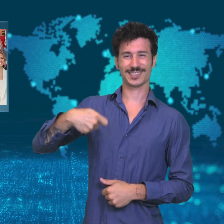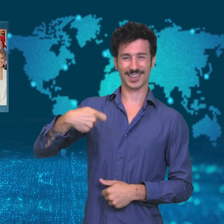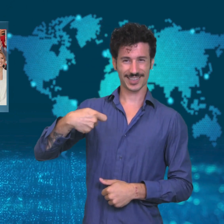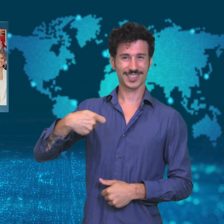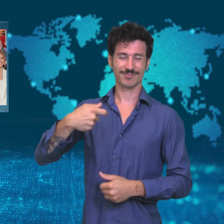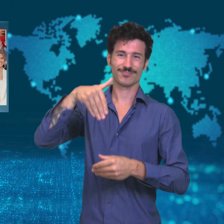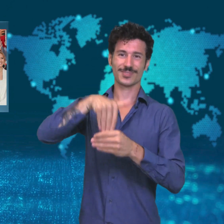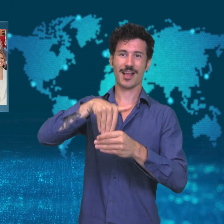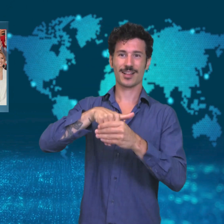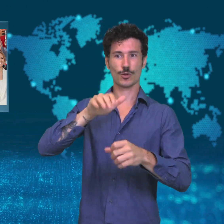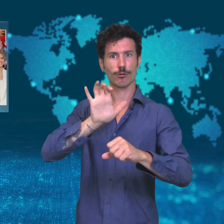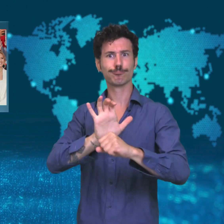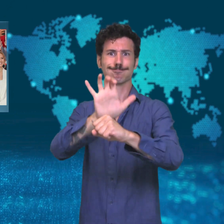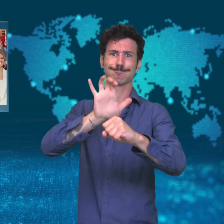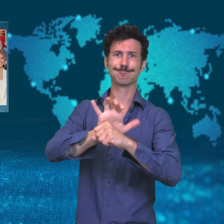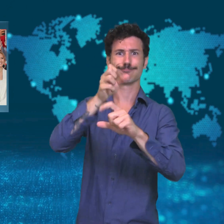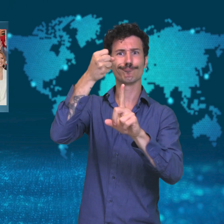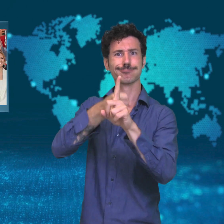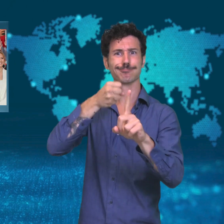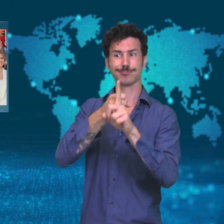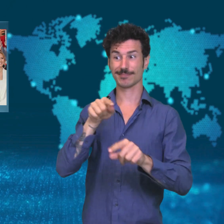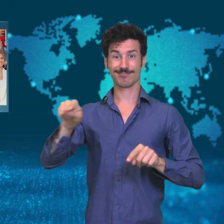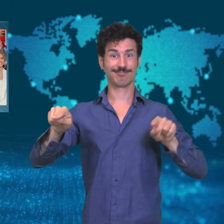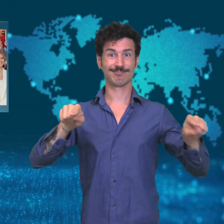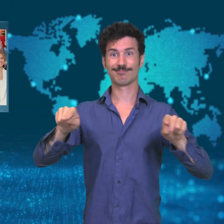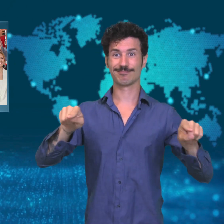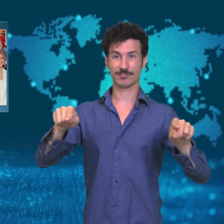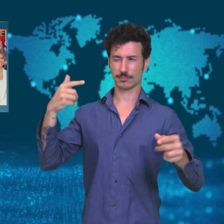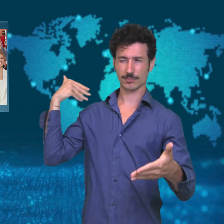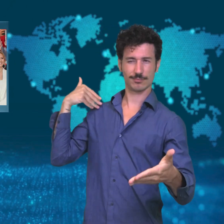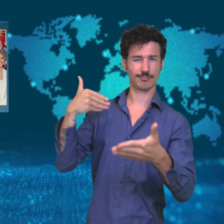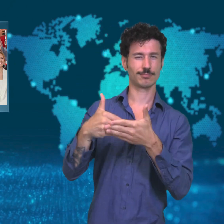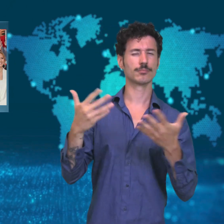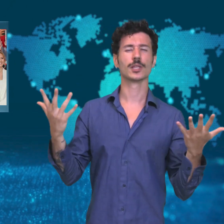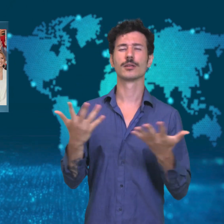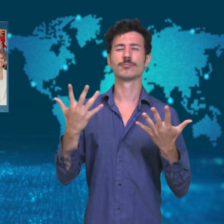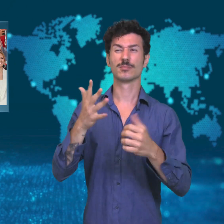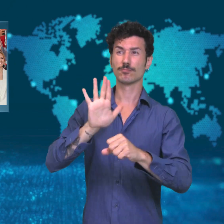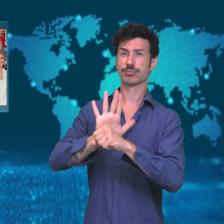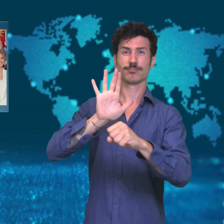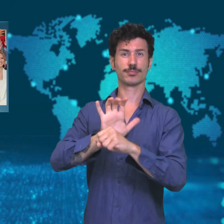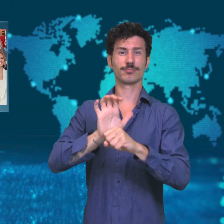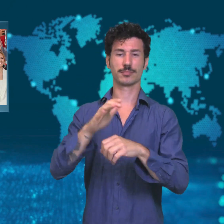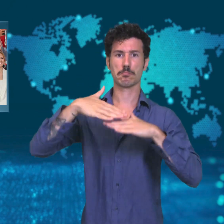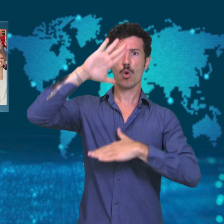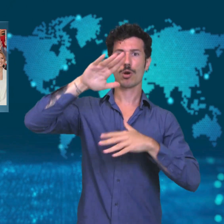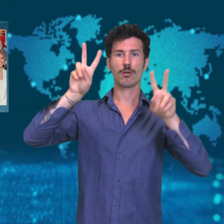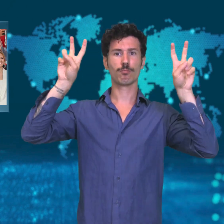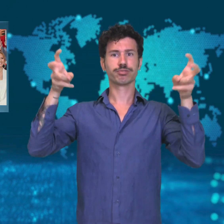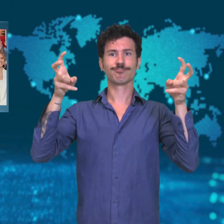The Polish Presidential election heavily focused on